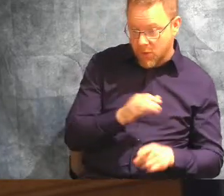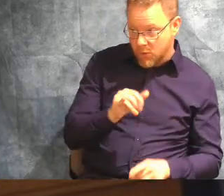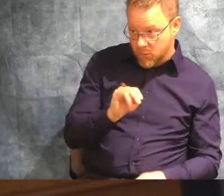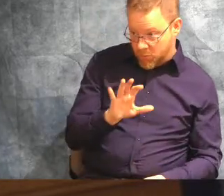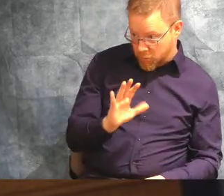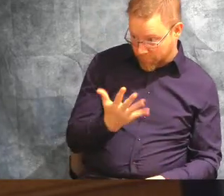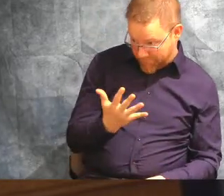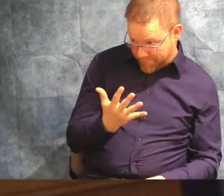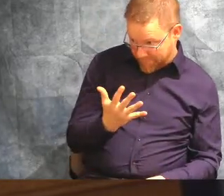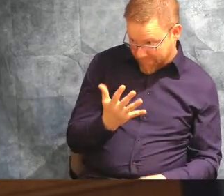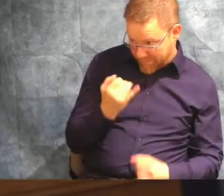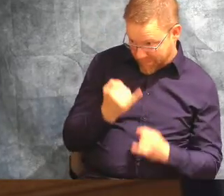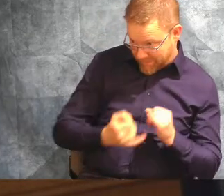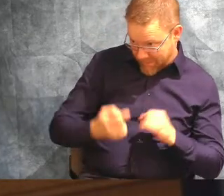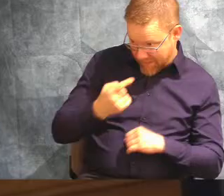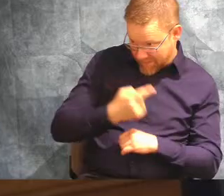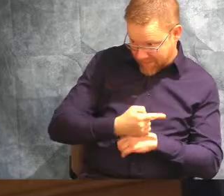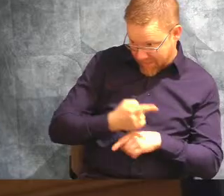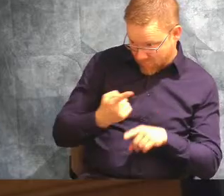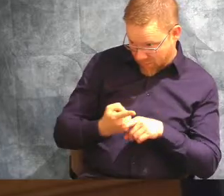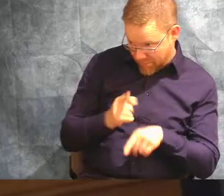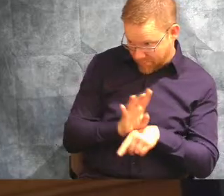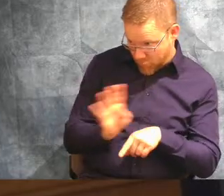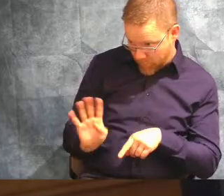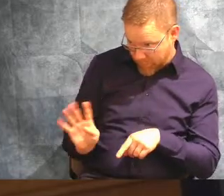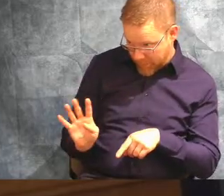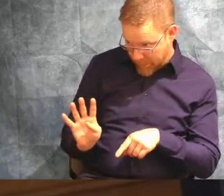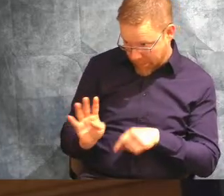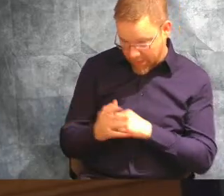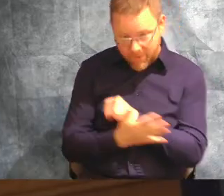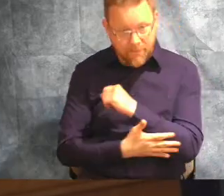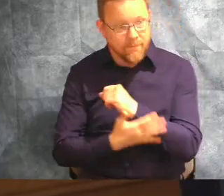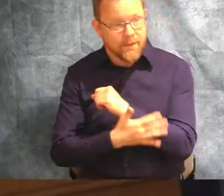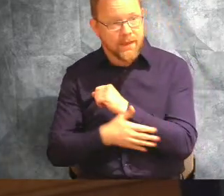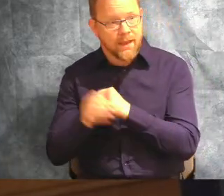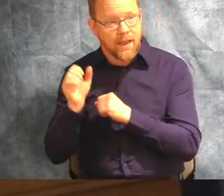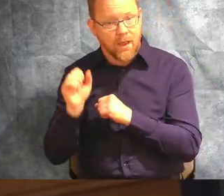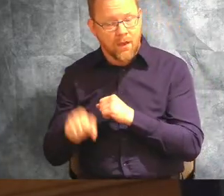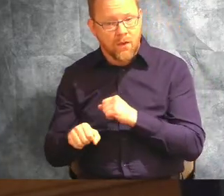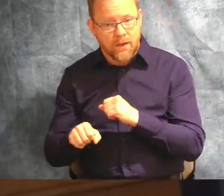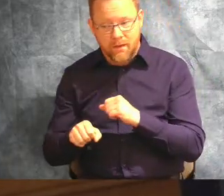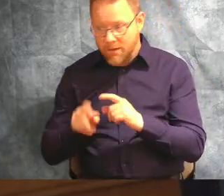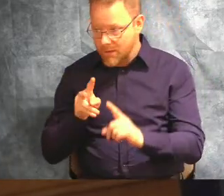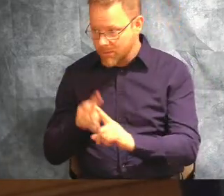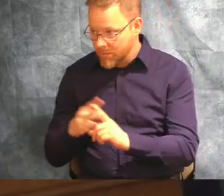the la the last date at 4 PM that the county can put in for some new grants that have come in.